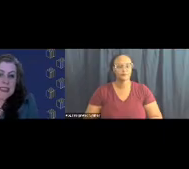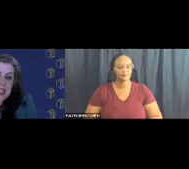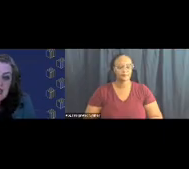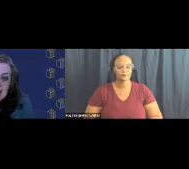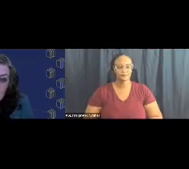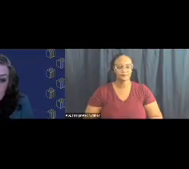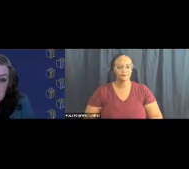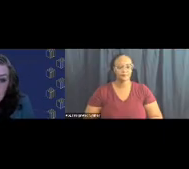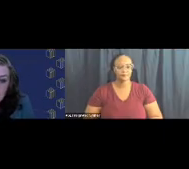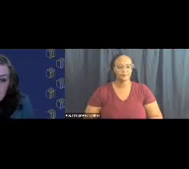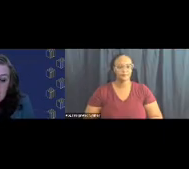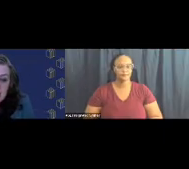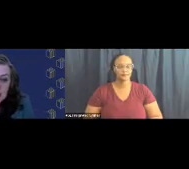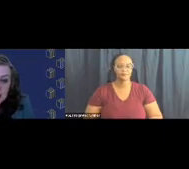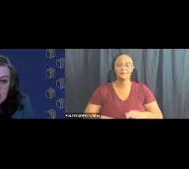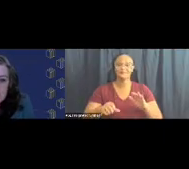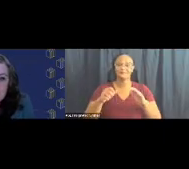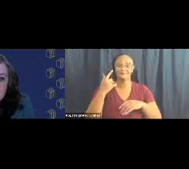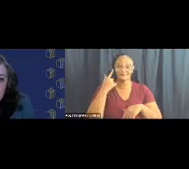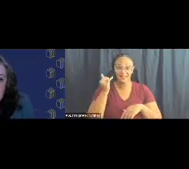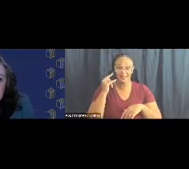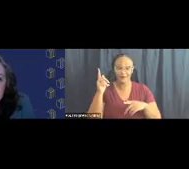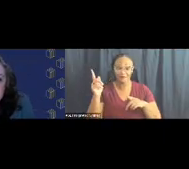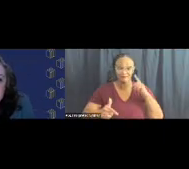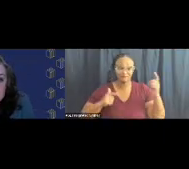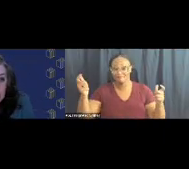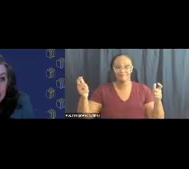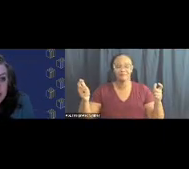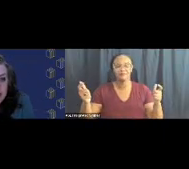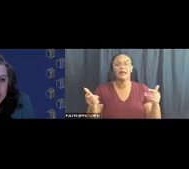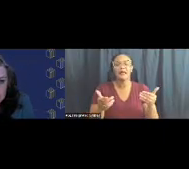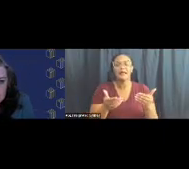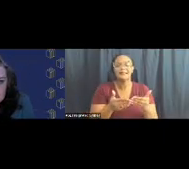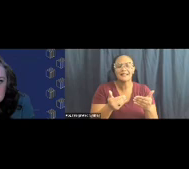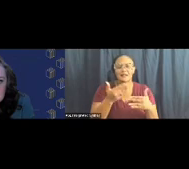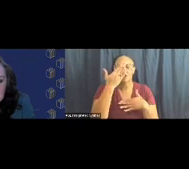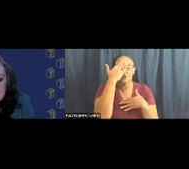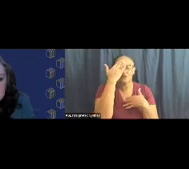With a state as large as California, it can be easy to forget that each number is a student,